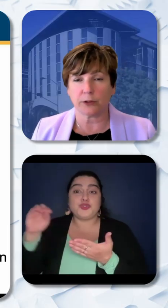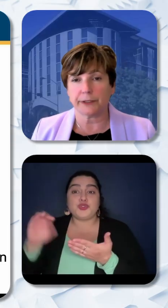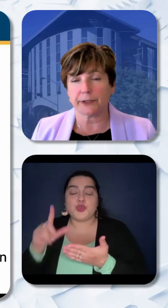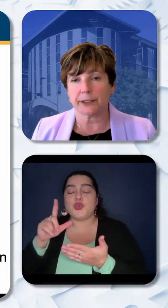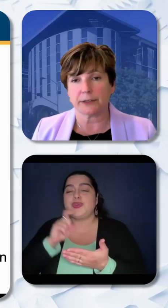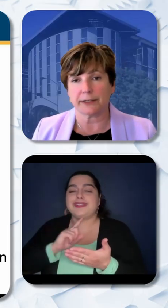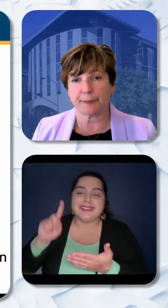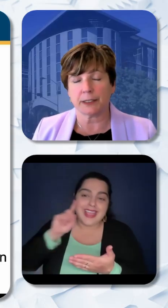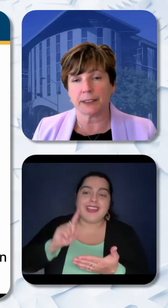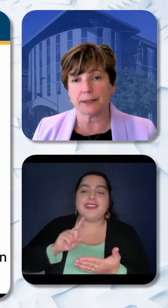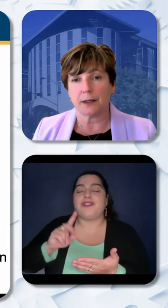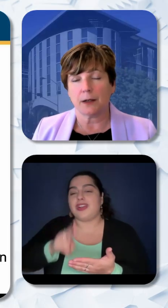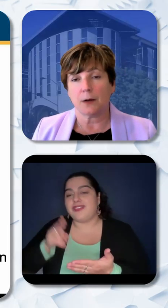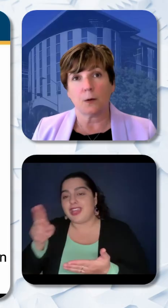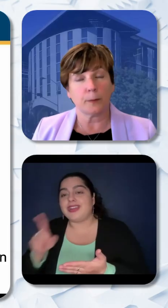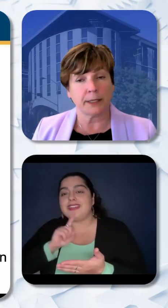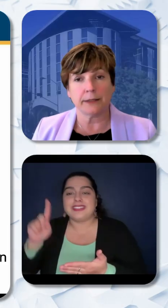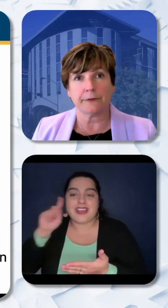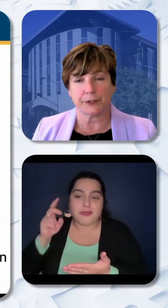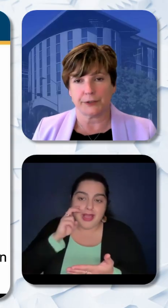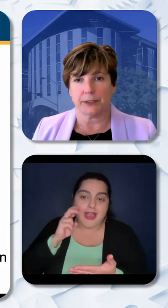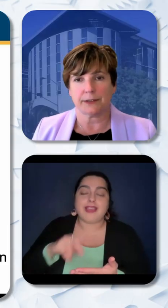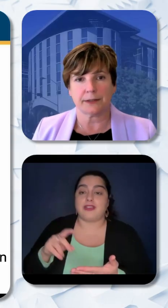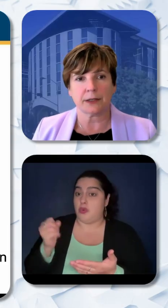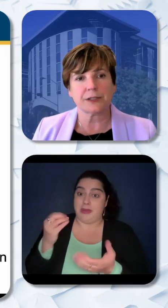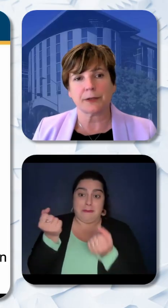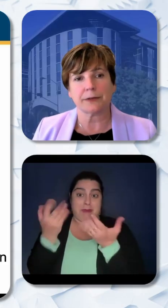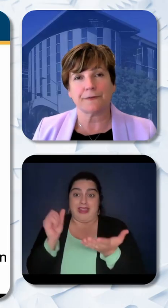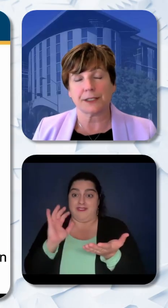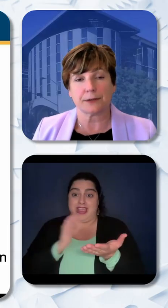hard of hearing, or deafblind or many of our students, it's not just about the